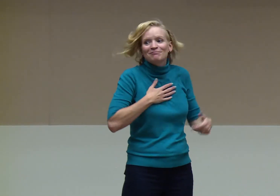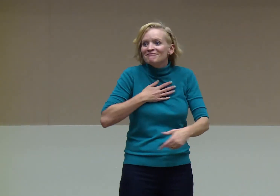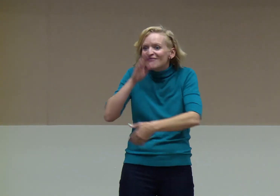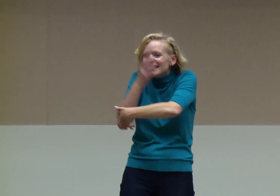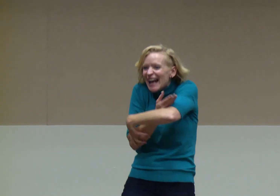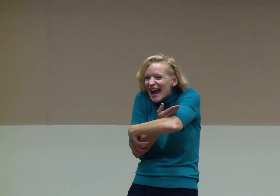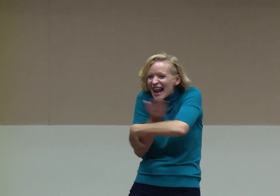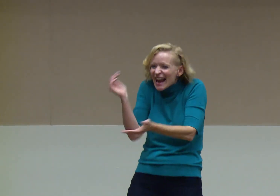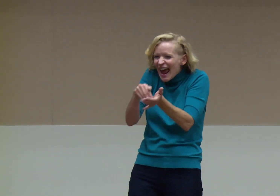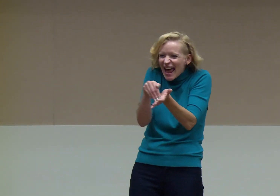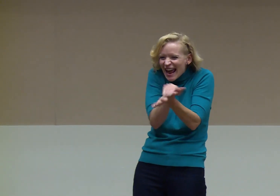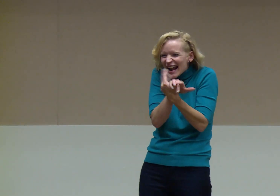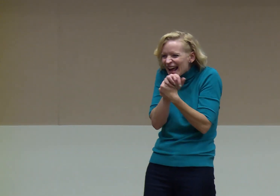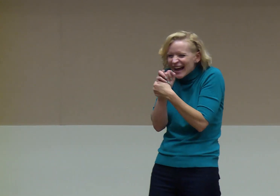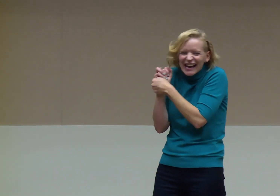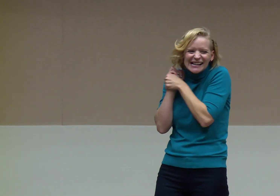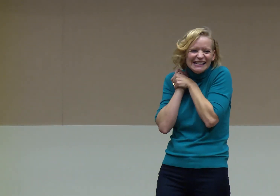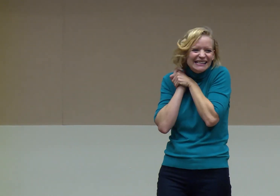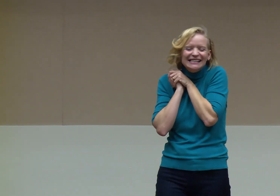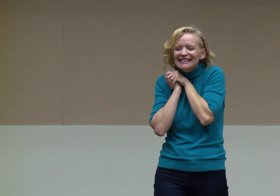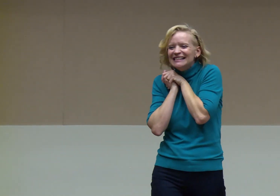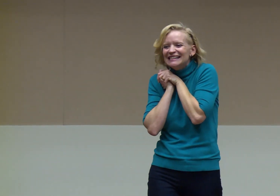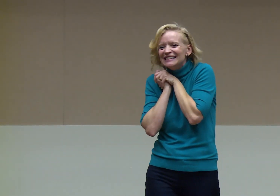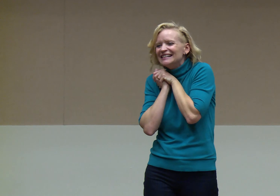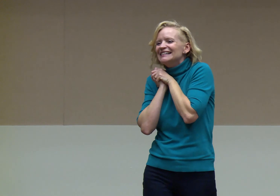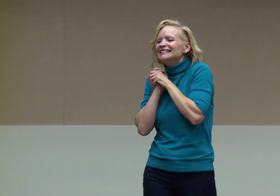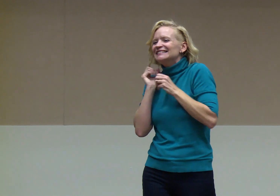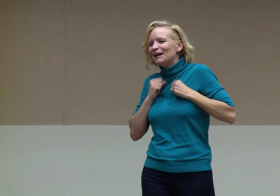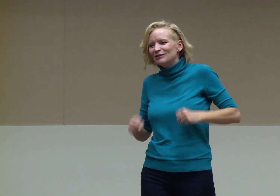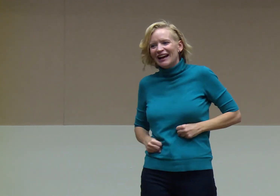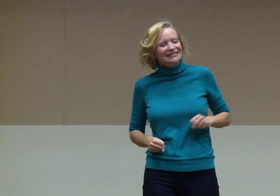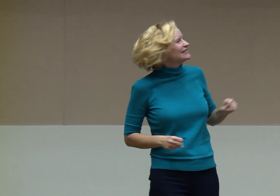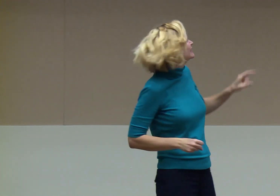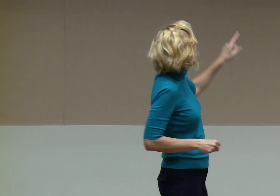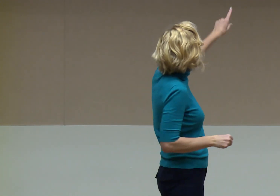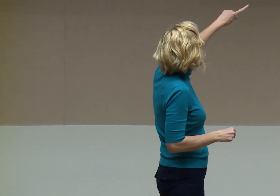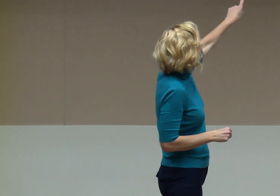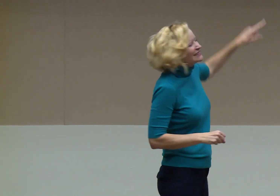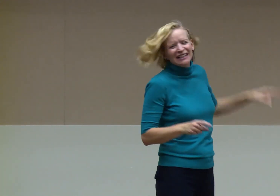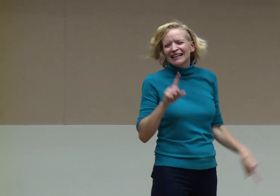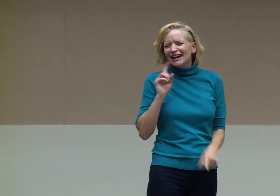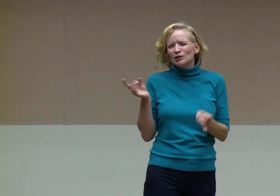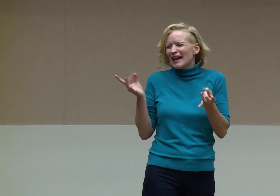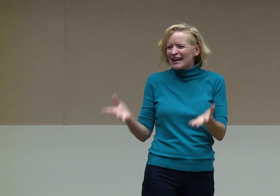And this is my son again back in the lab. He's a subject here.